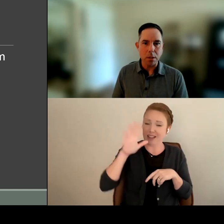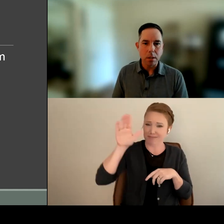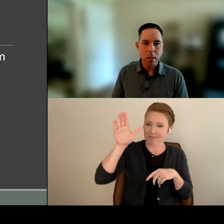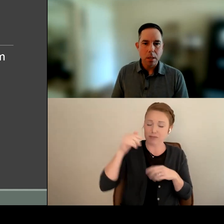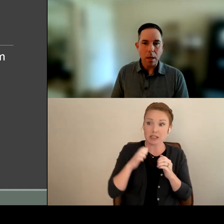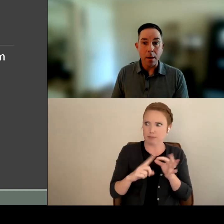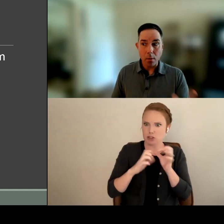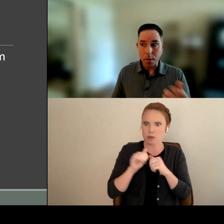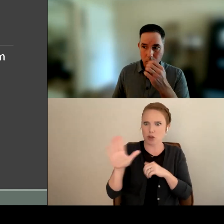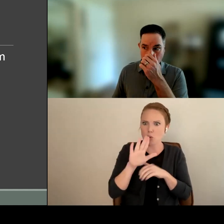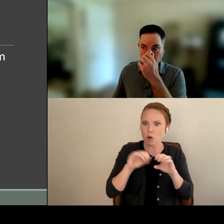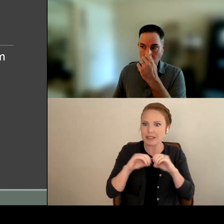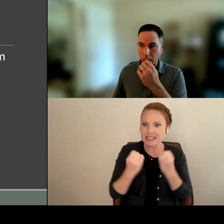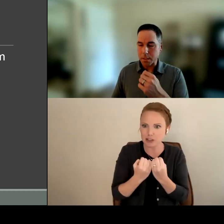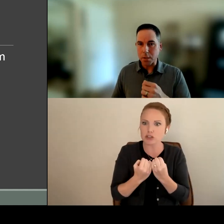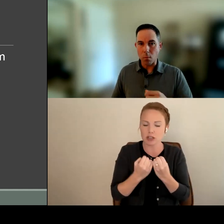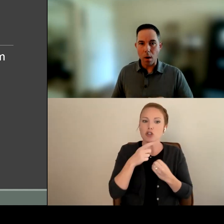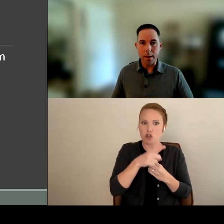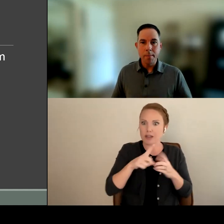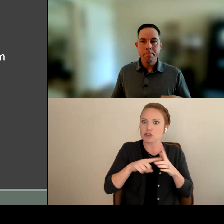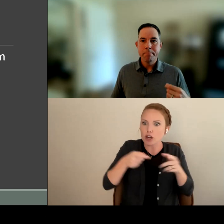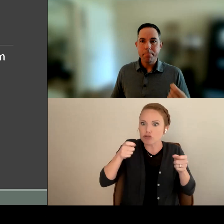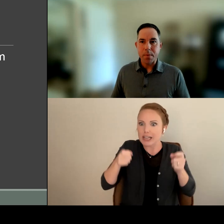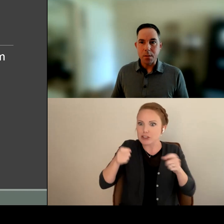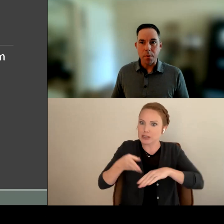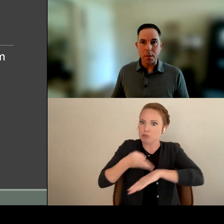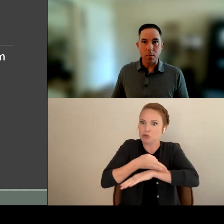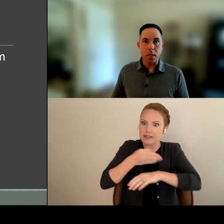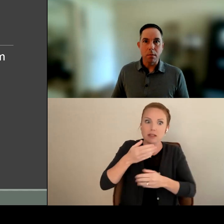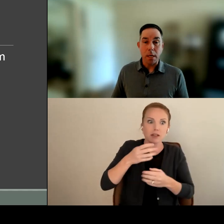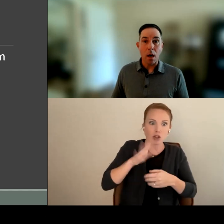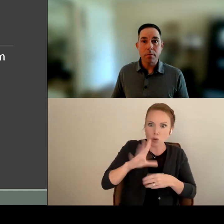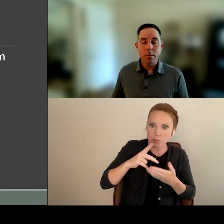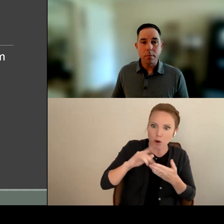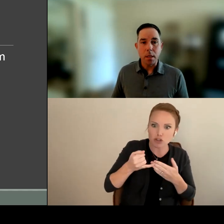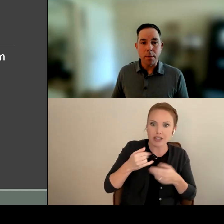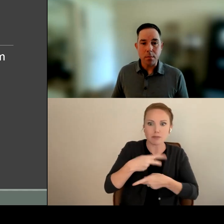And of course you're looking organization wide, that's where things really take off.